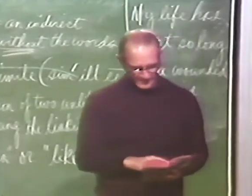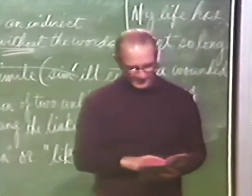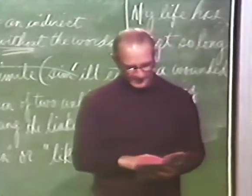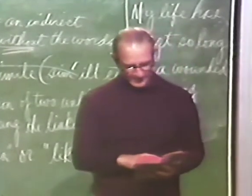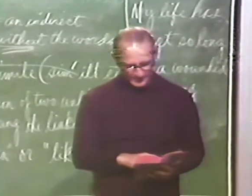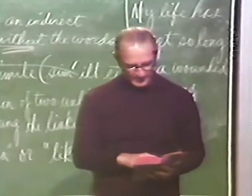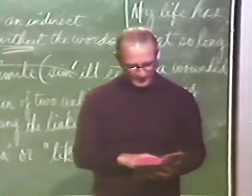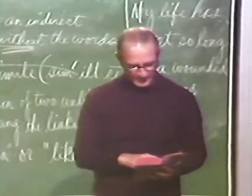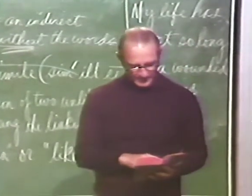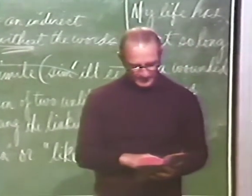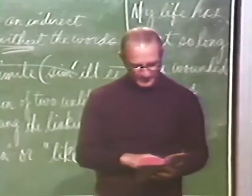STANZA.